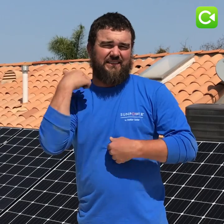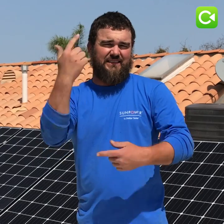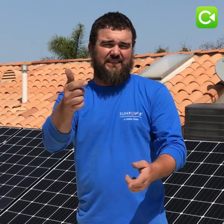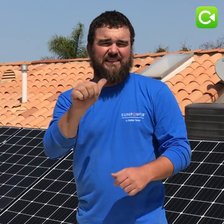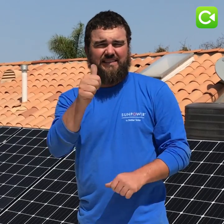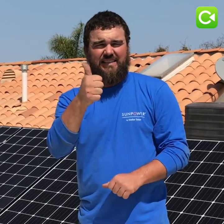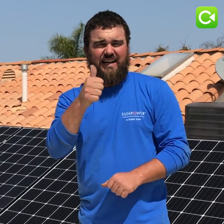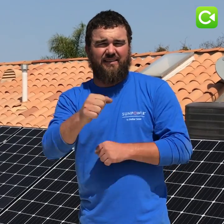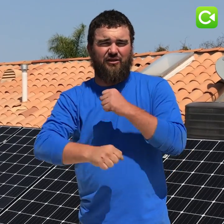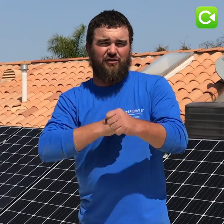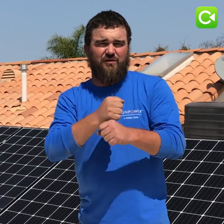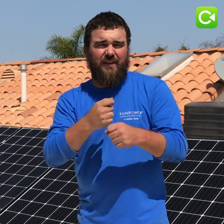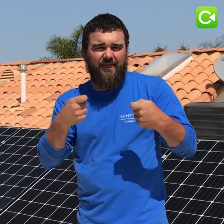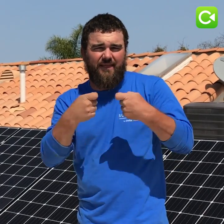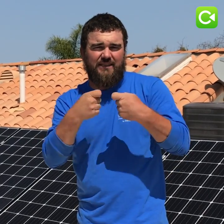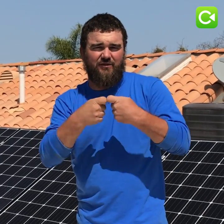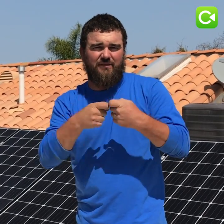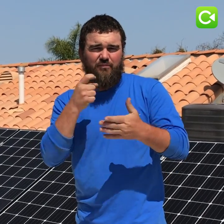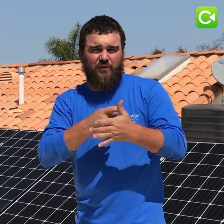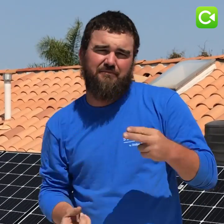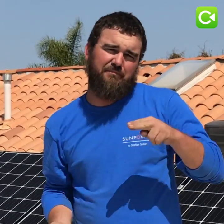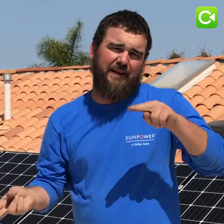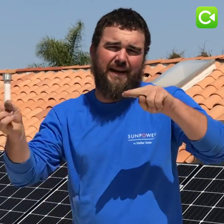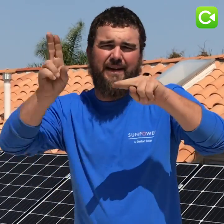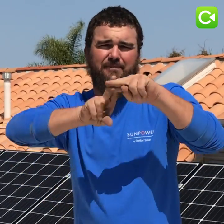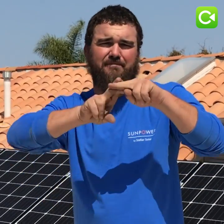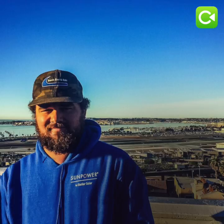In the last 10 years, electricity prices have been rising.